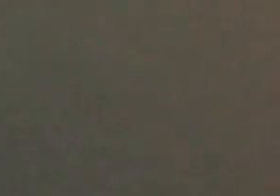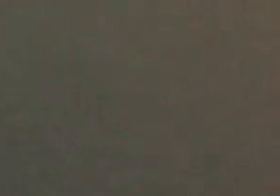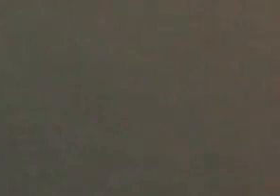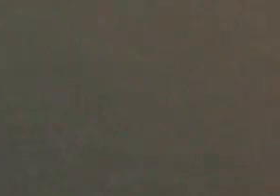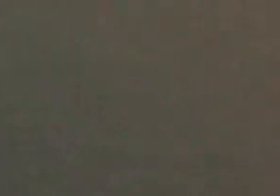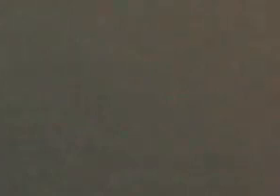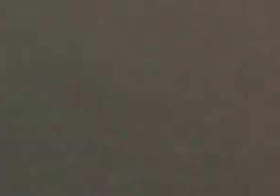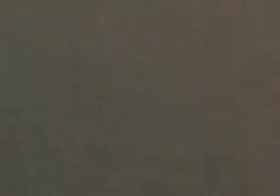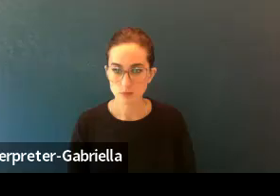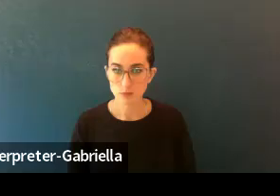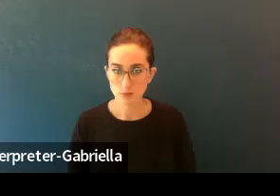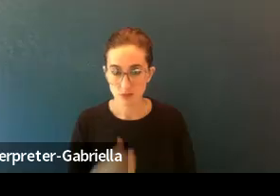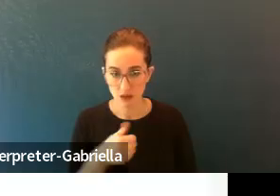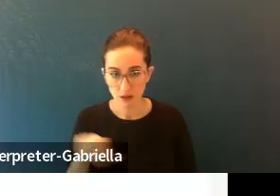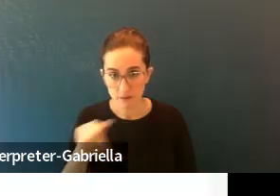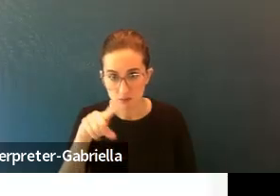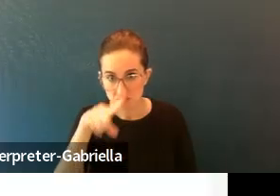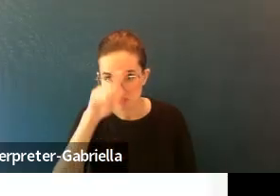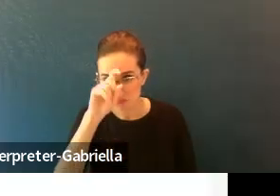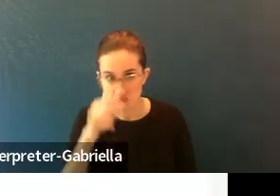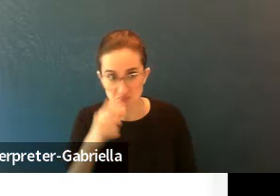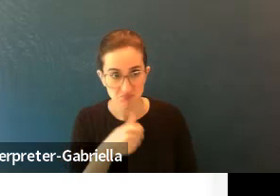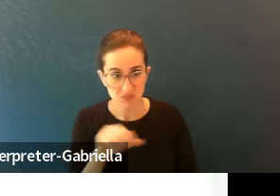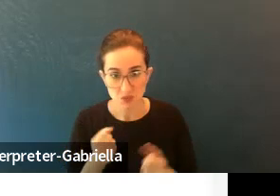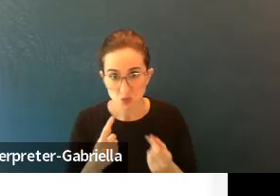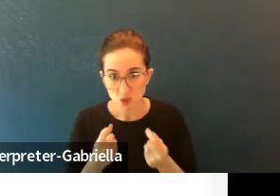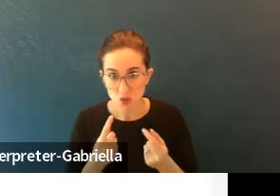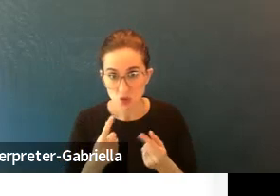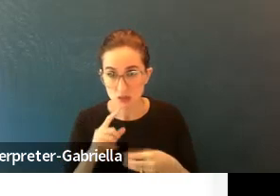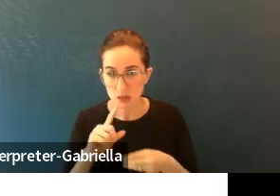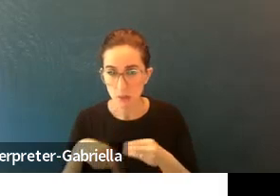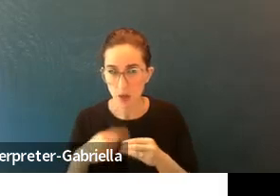Were there any questions about that demonstration before we move forward?